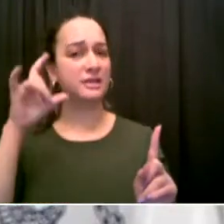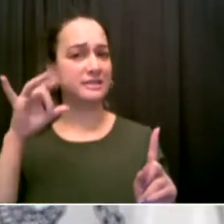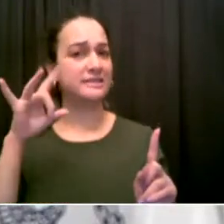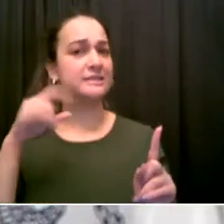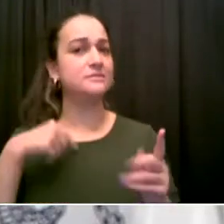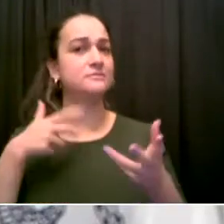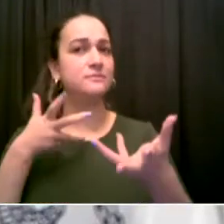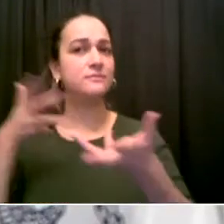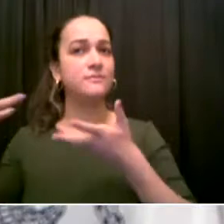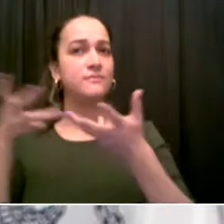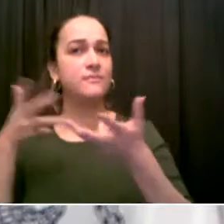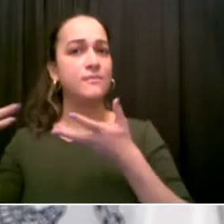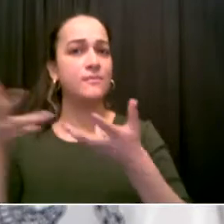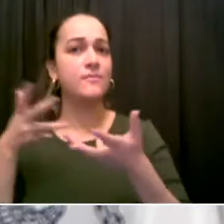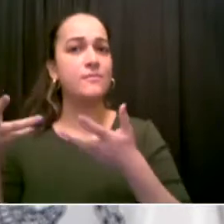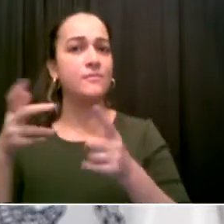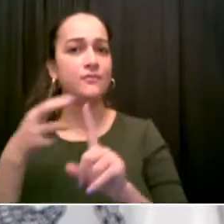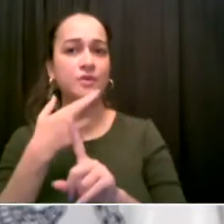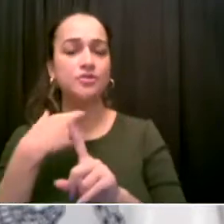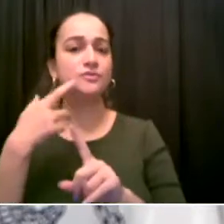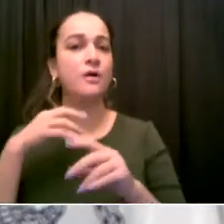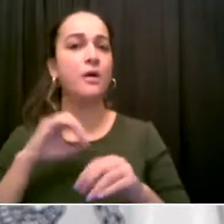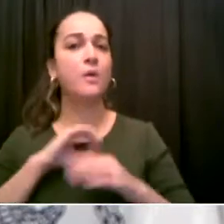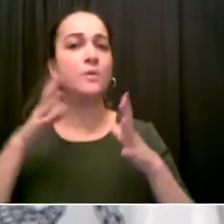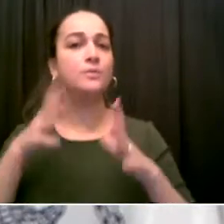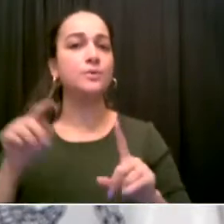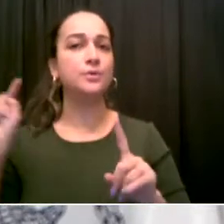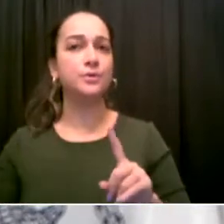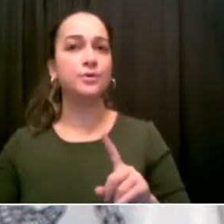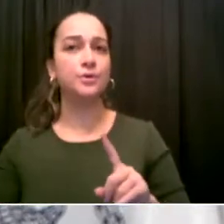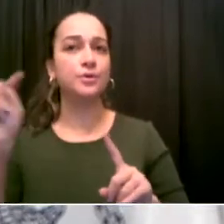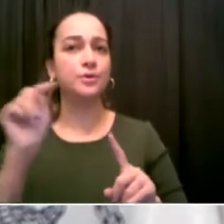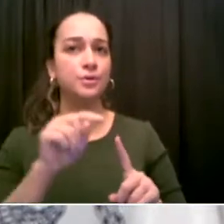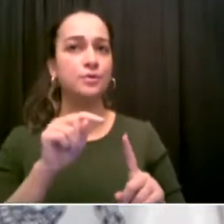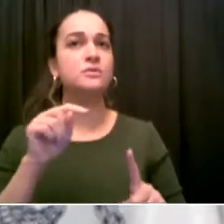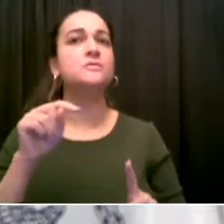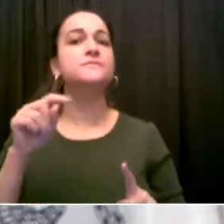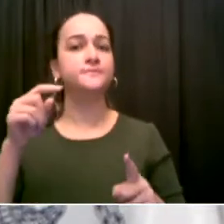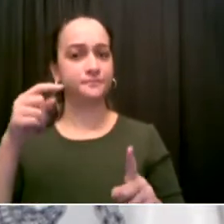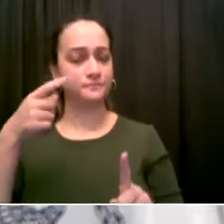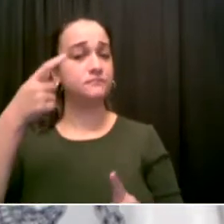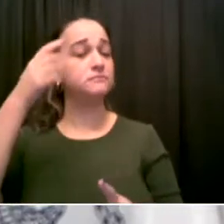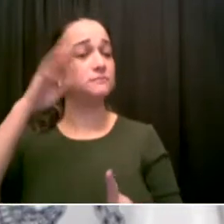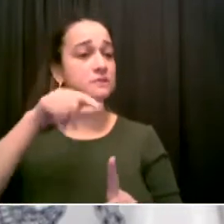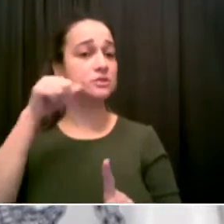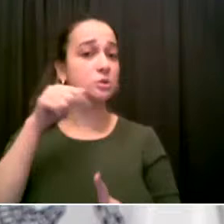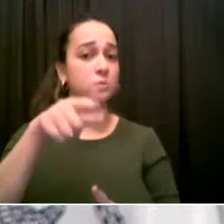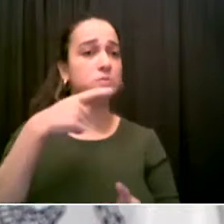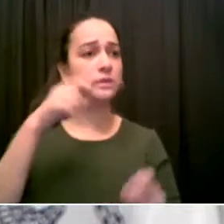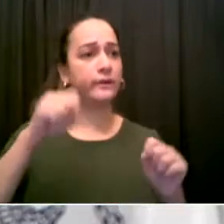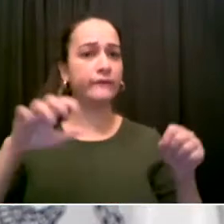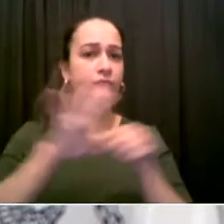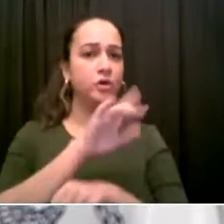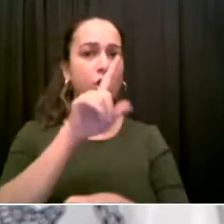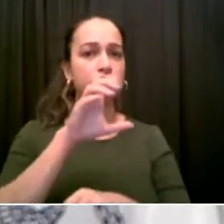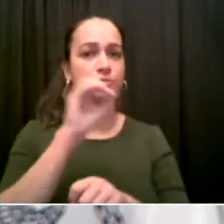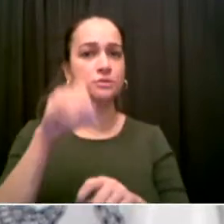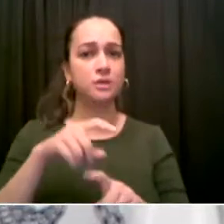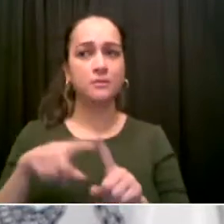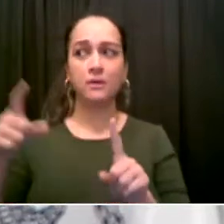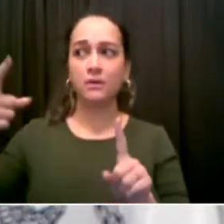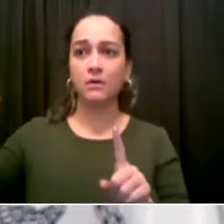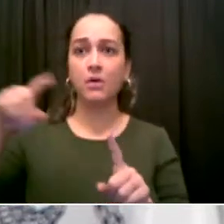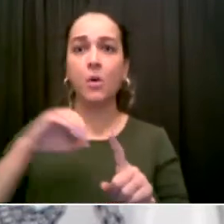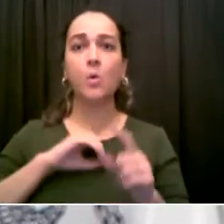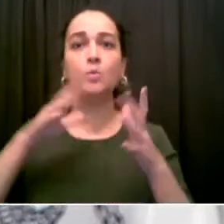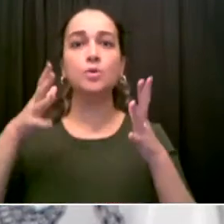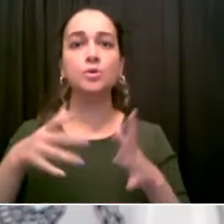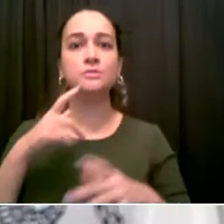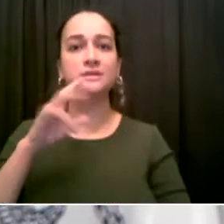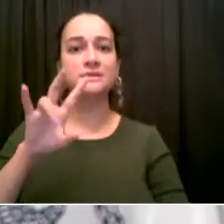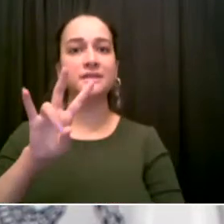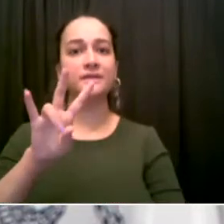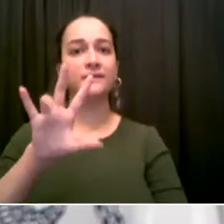EVERYONE. I SPOKE WITH